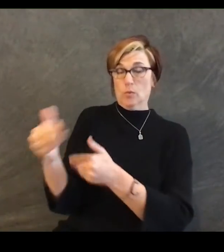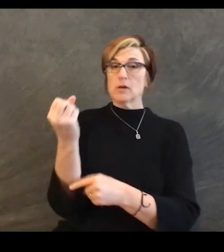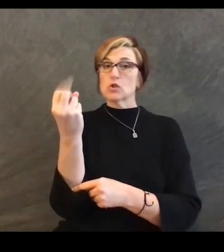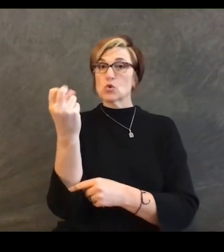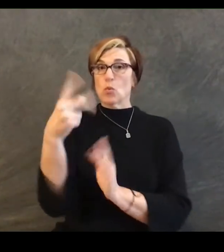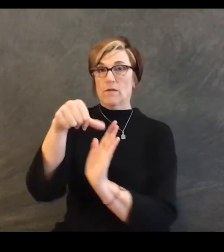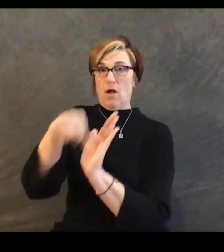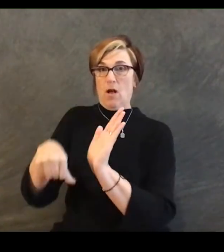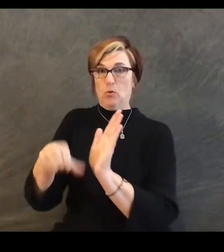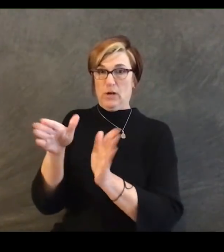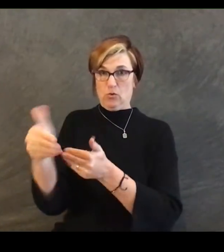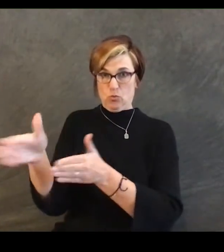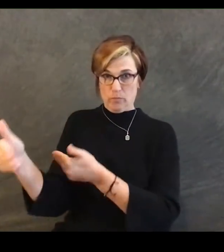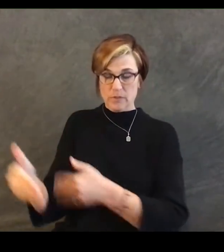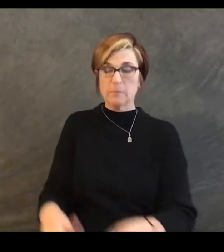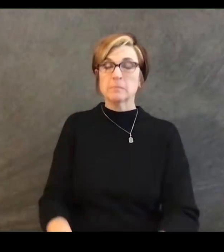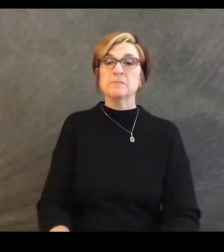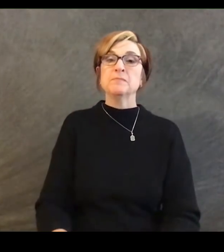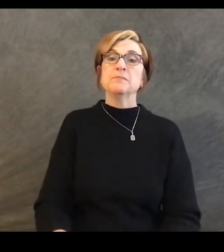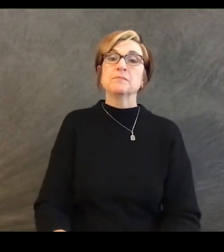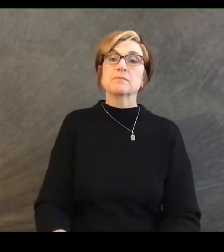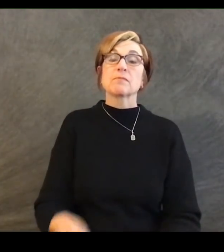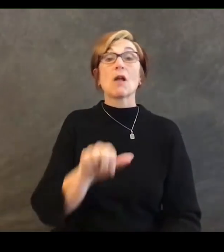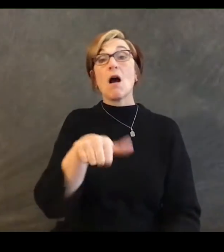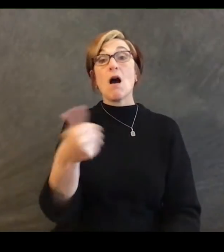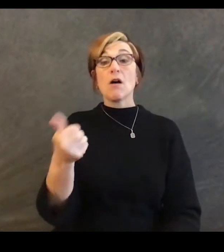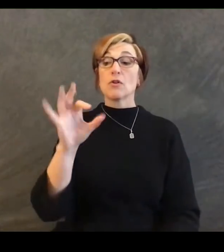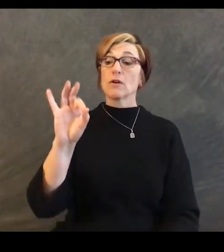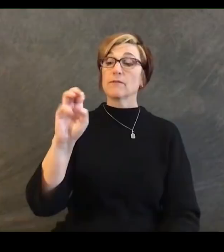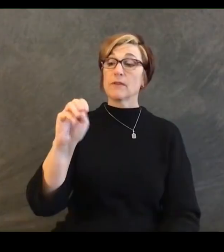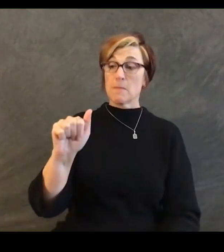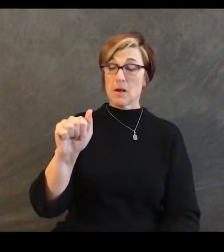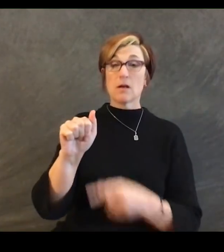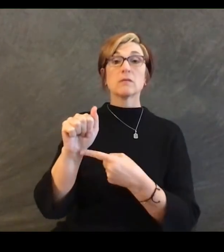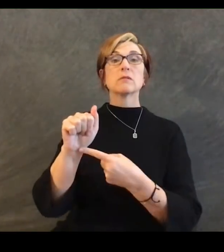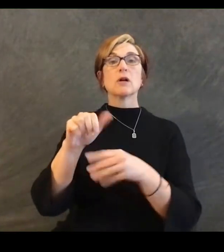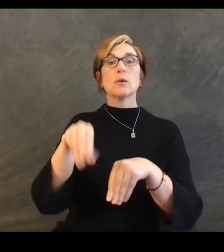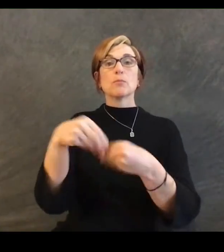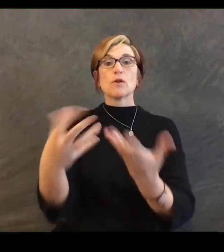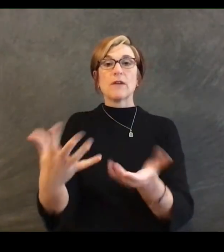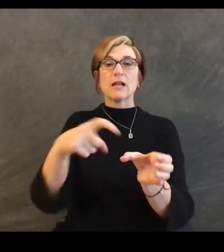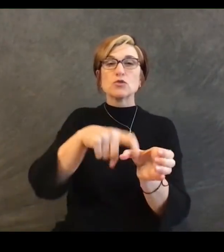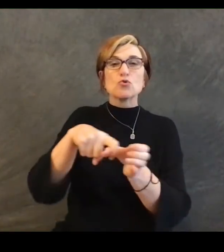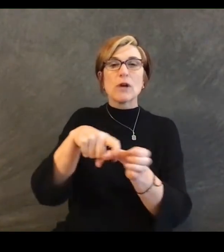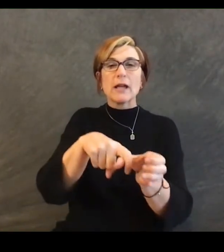FEMA's also provided a hundred travel trailers to assist with housing needs